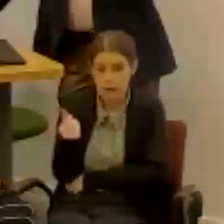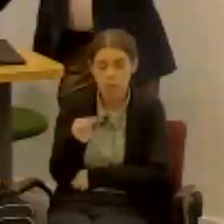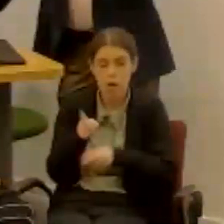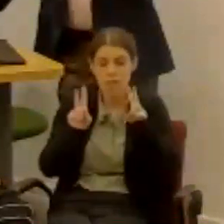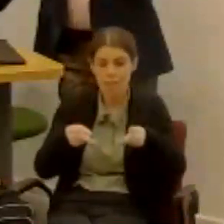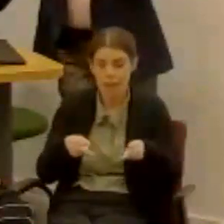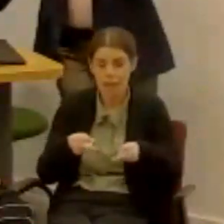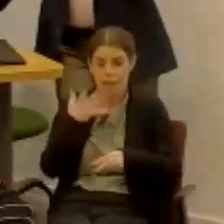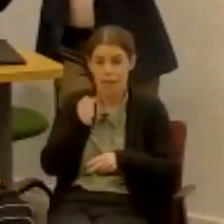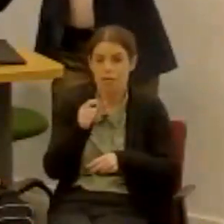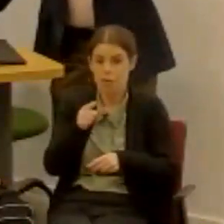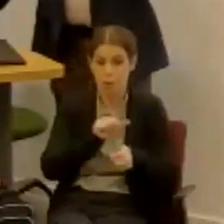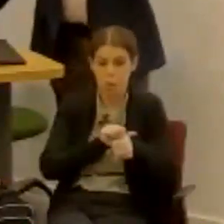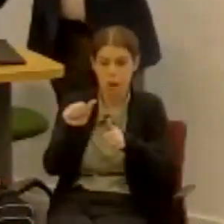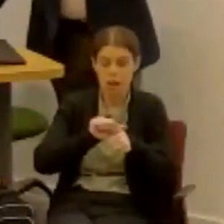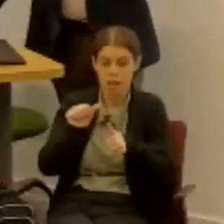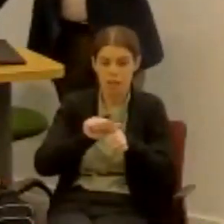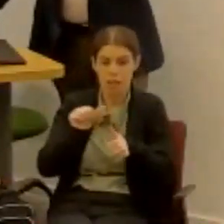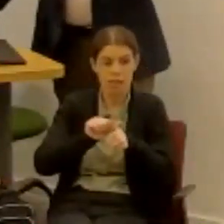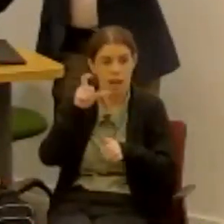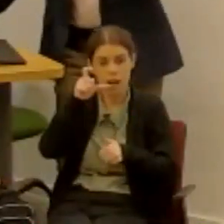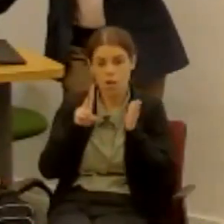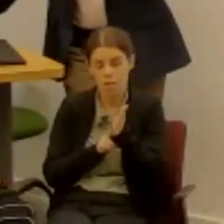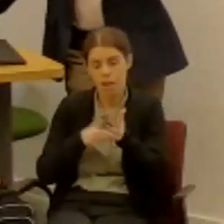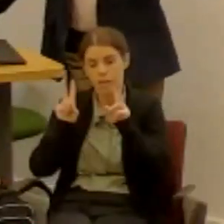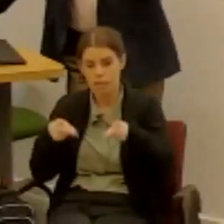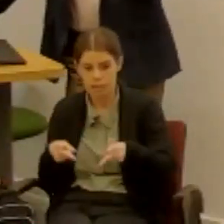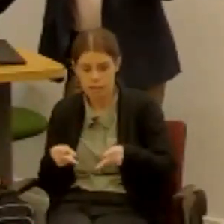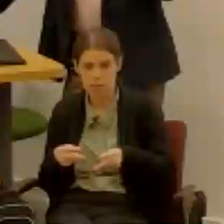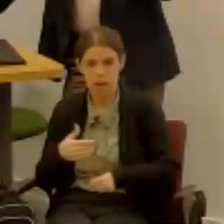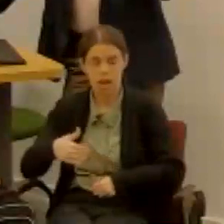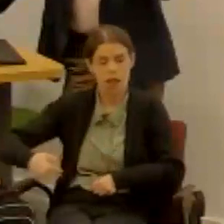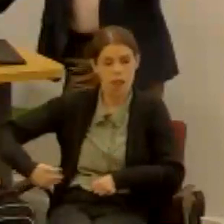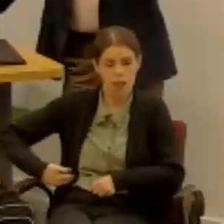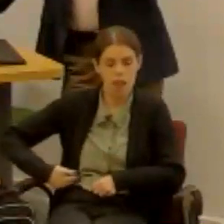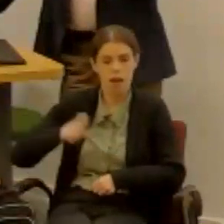They're actually doing a bit better. So, they had less kind of vascular death, less than lung cancer death.